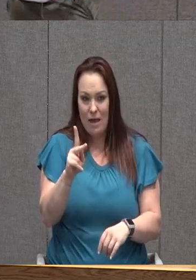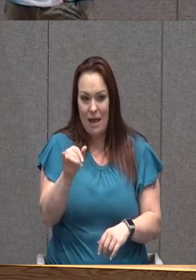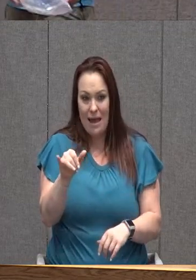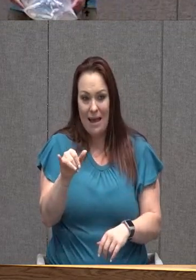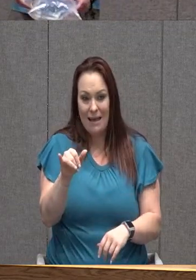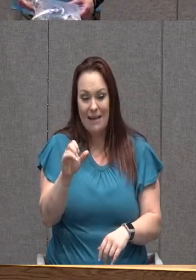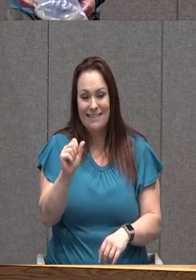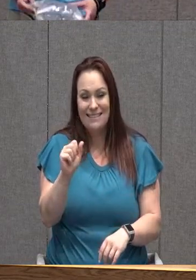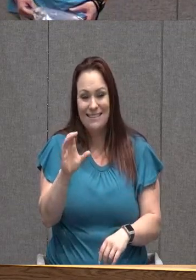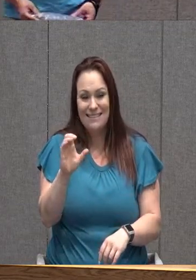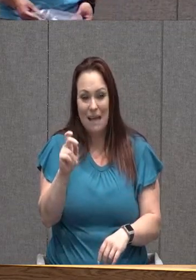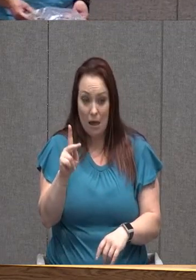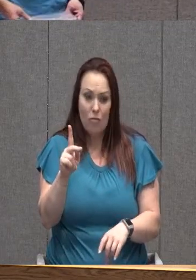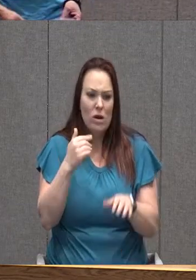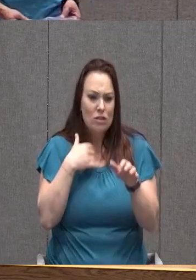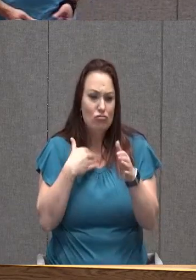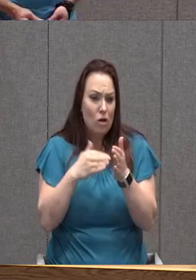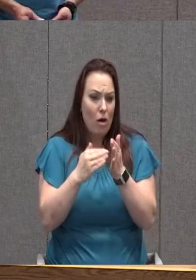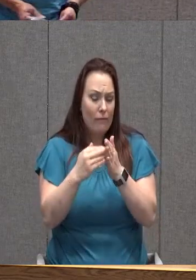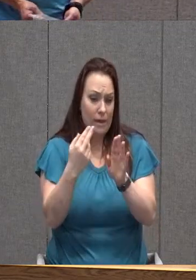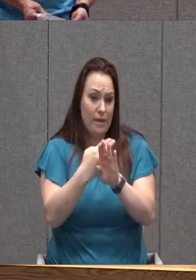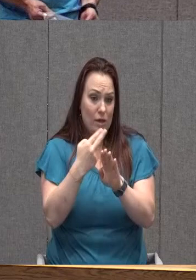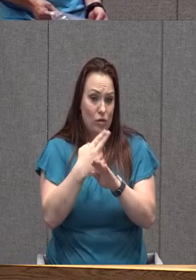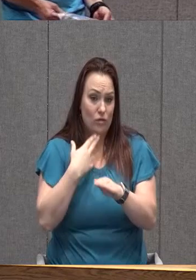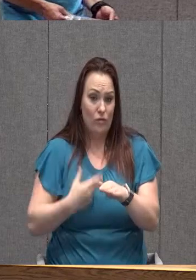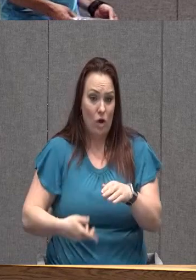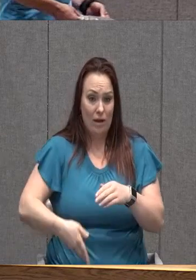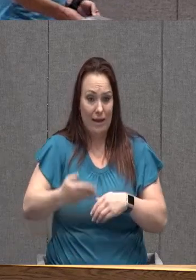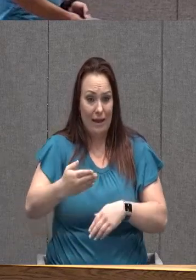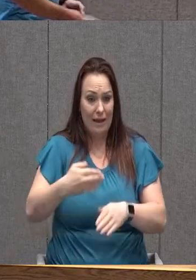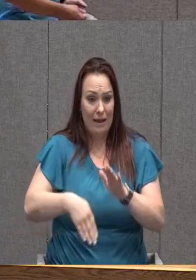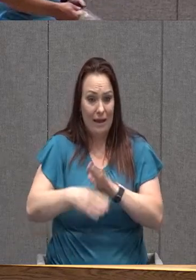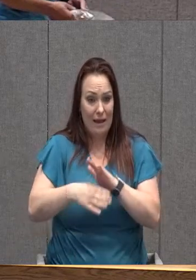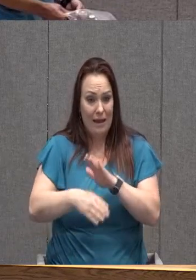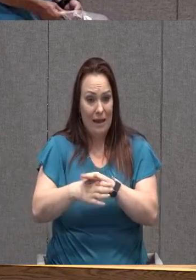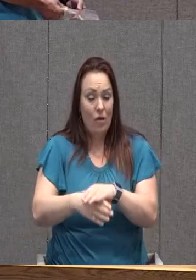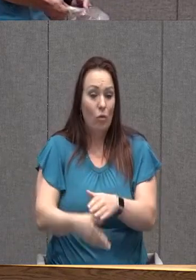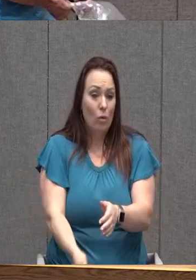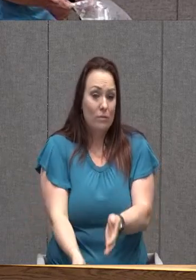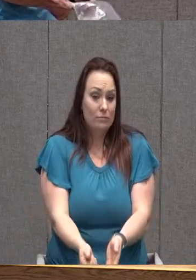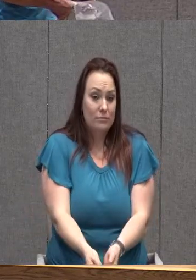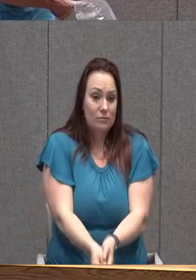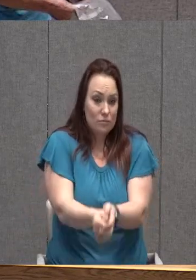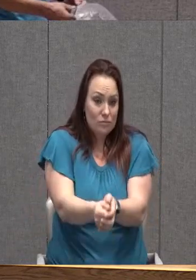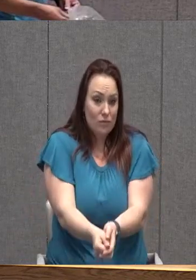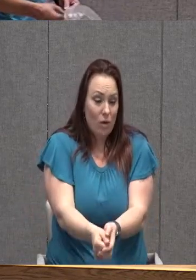or equipment, for striking. (in foreign language)